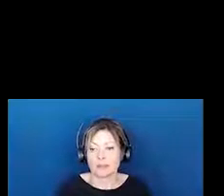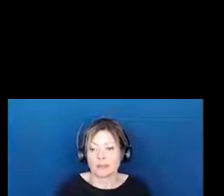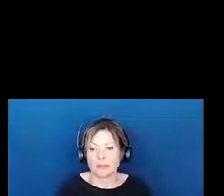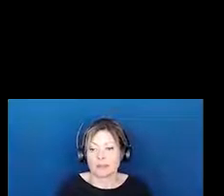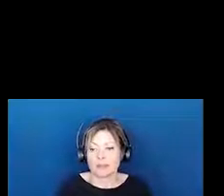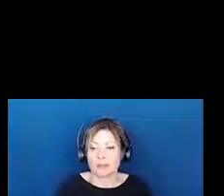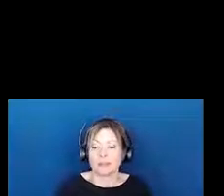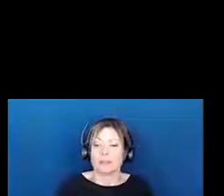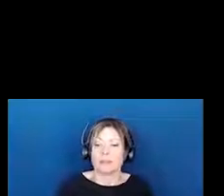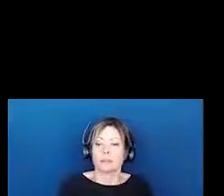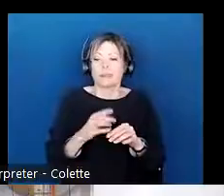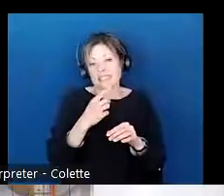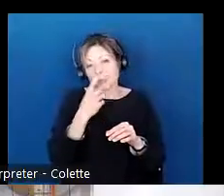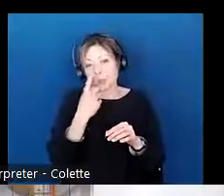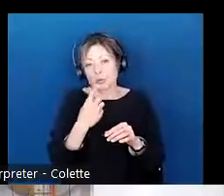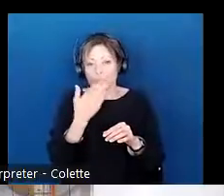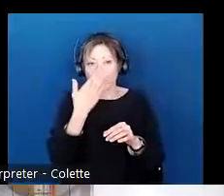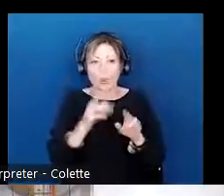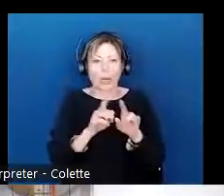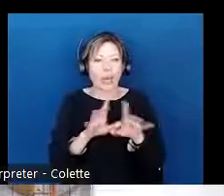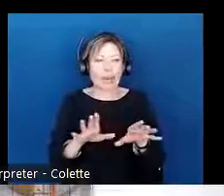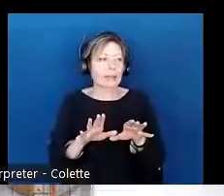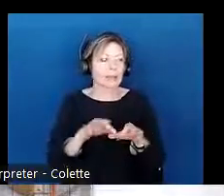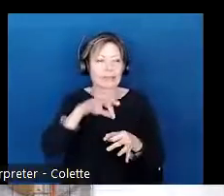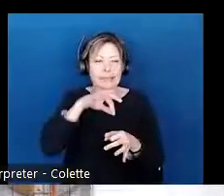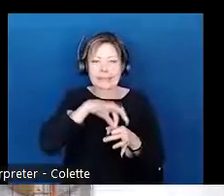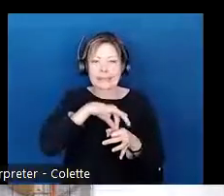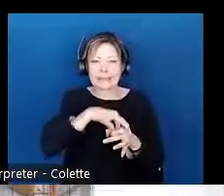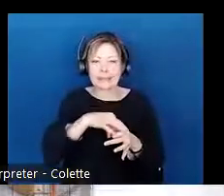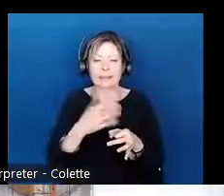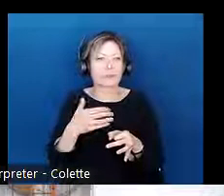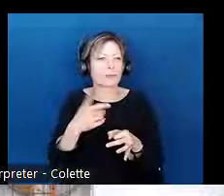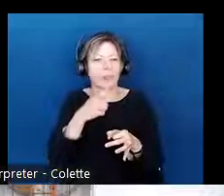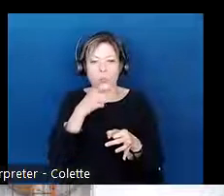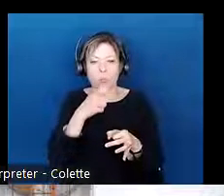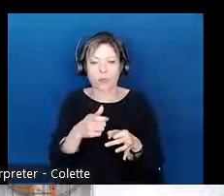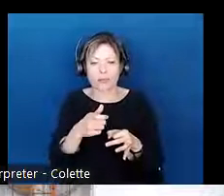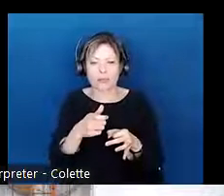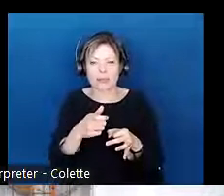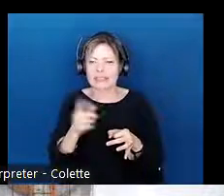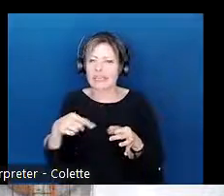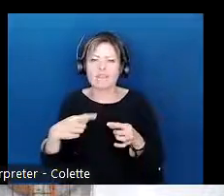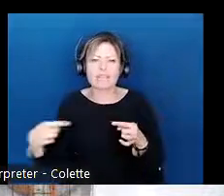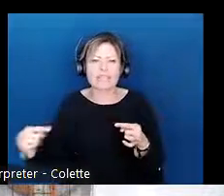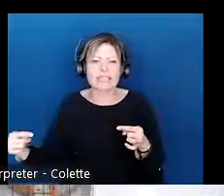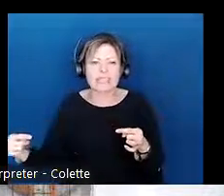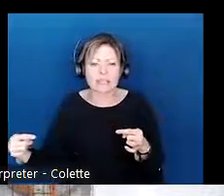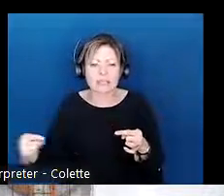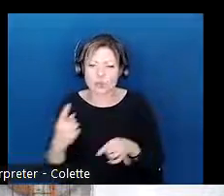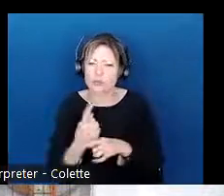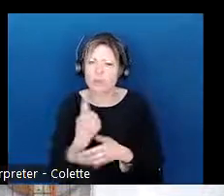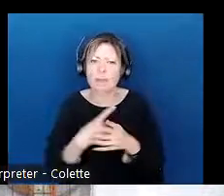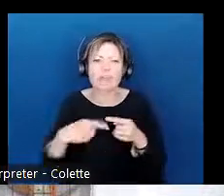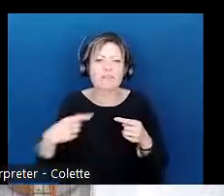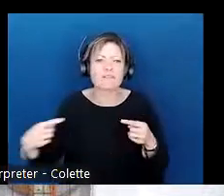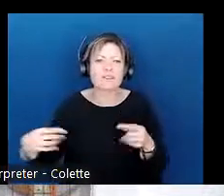being um what's the word Infinity it begins say again was it the infinity yes but it is